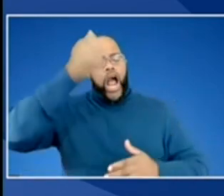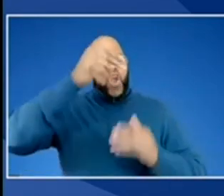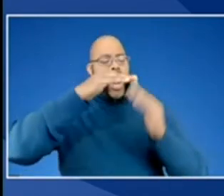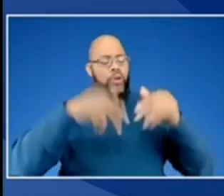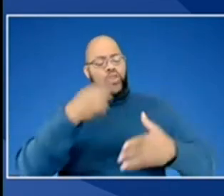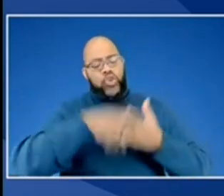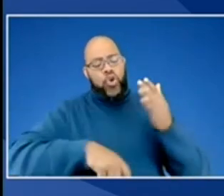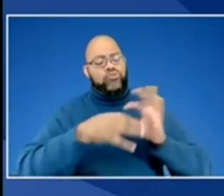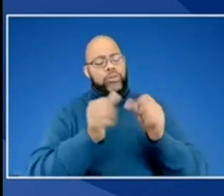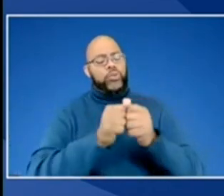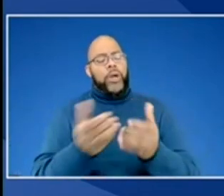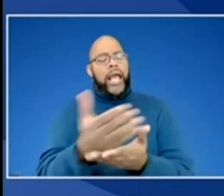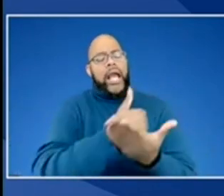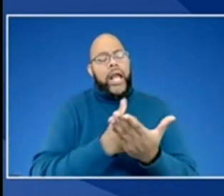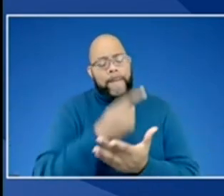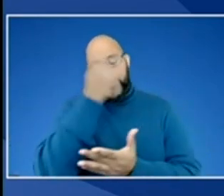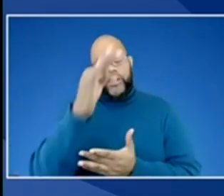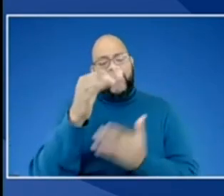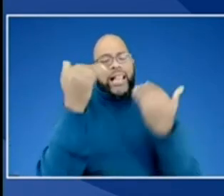income due to limited housing choices.